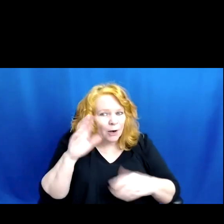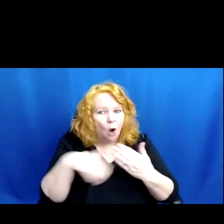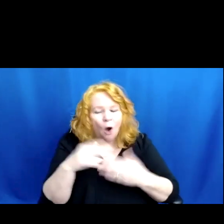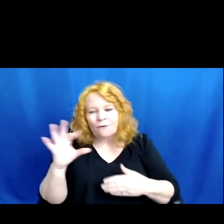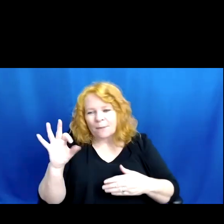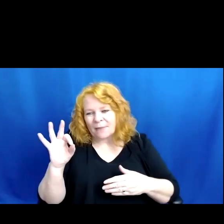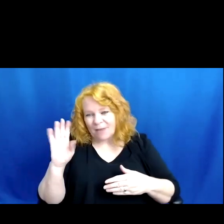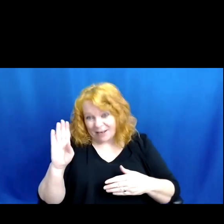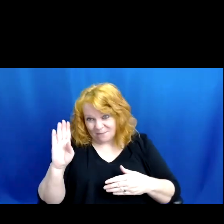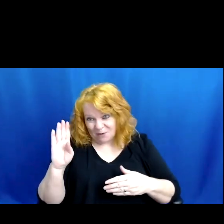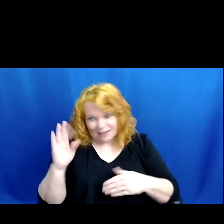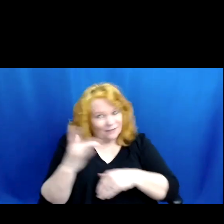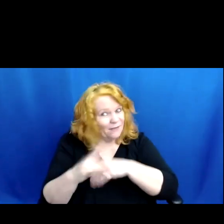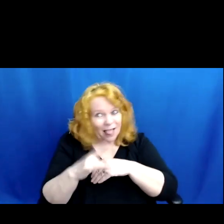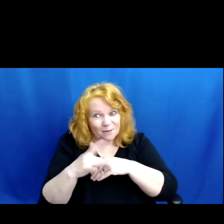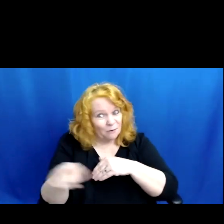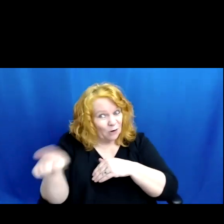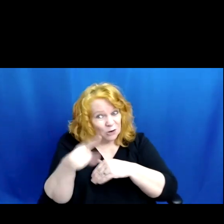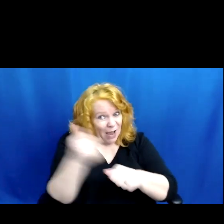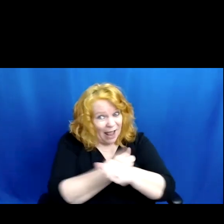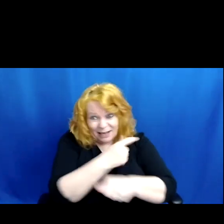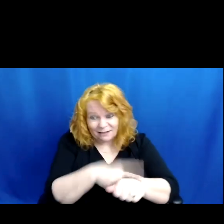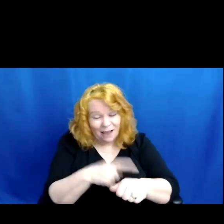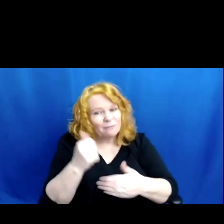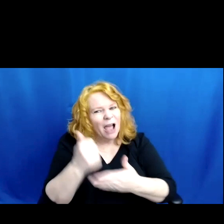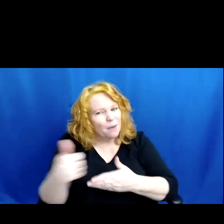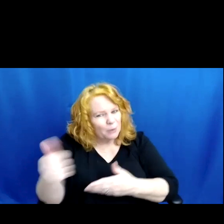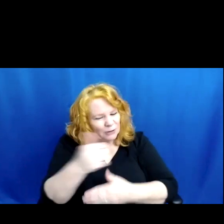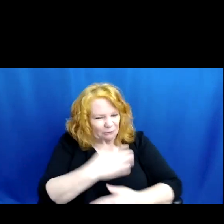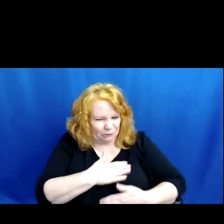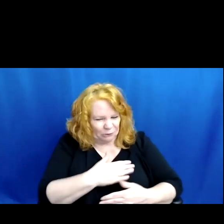It's all there for you. Please help yourself and enjoy.